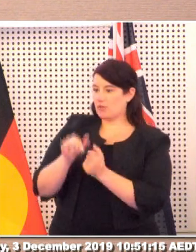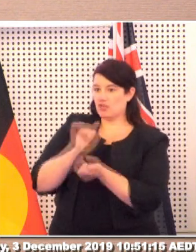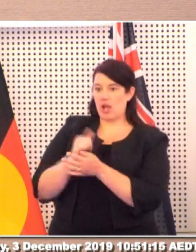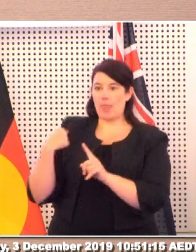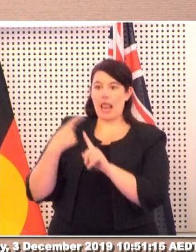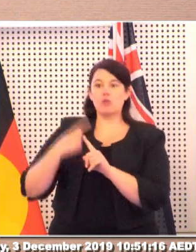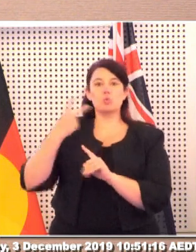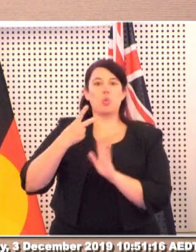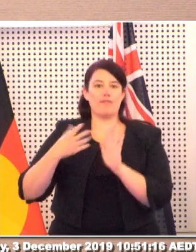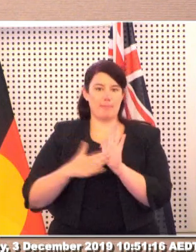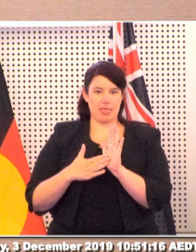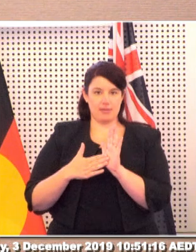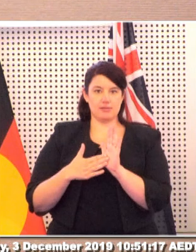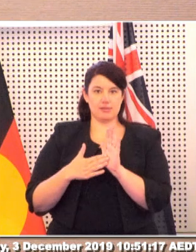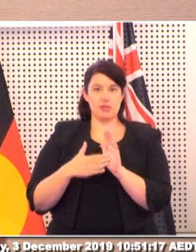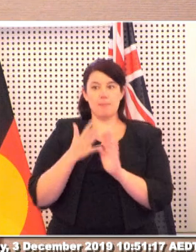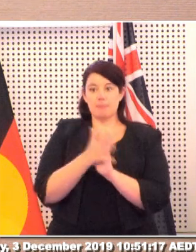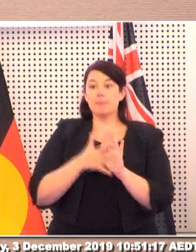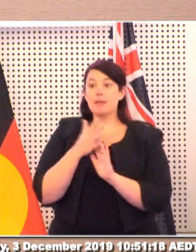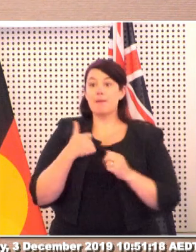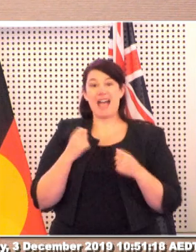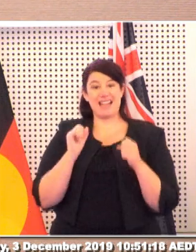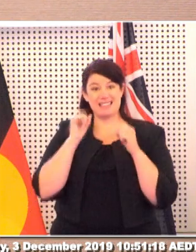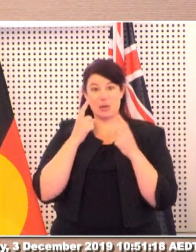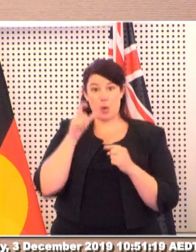So my understanding would be the person is released from prison.